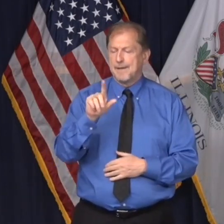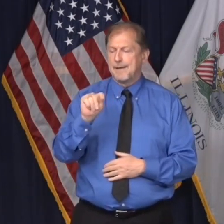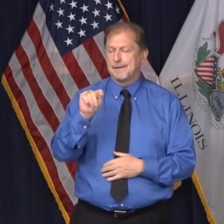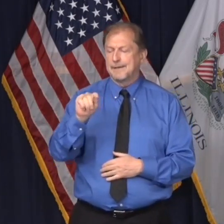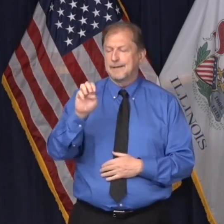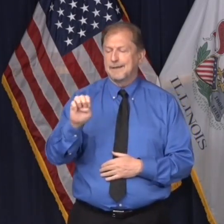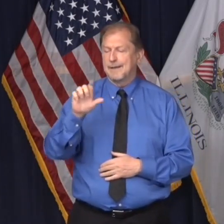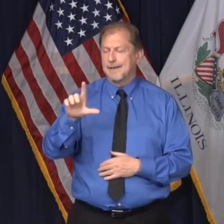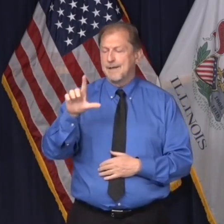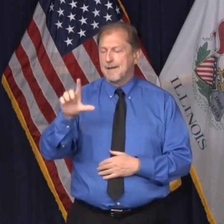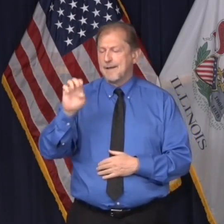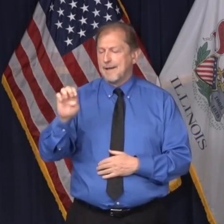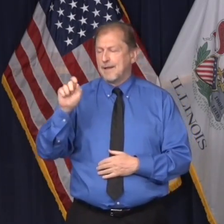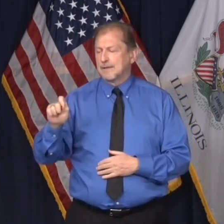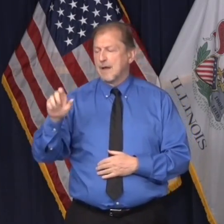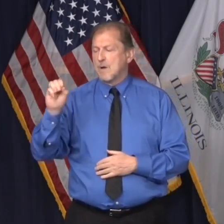TO REGISTER THE FACILITIES MUST